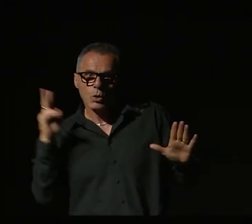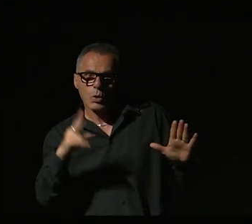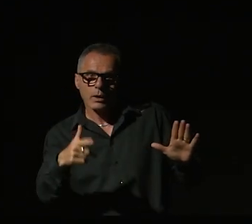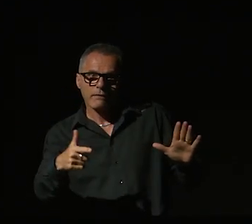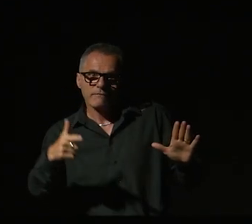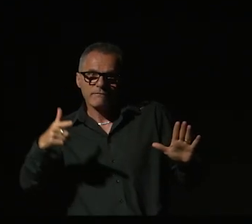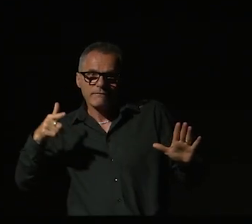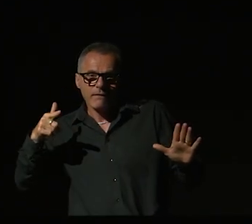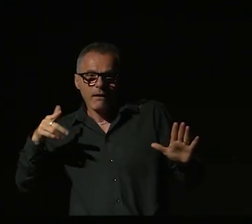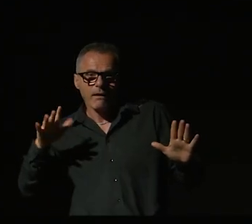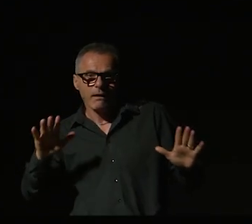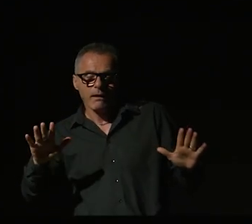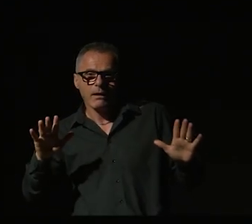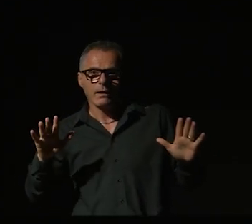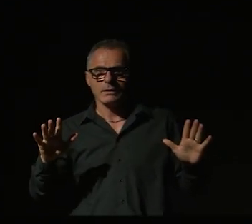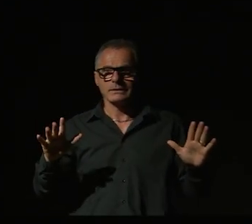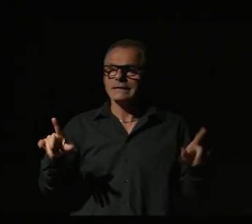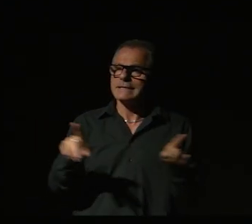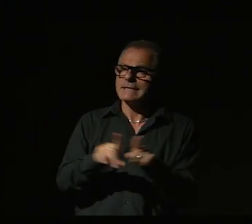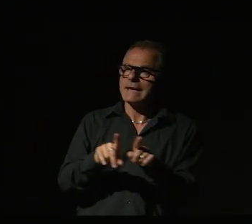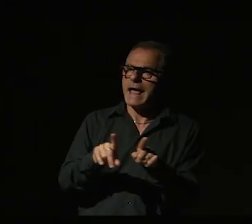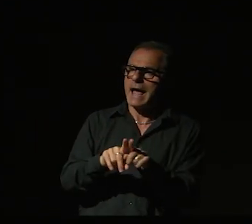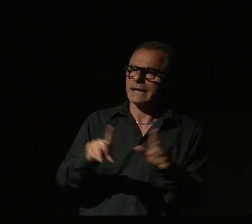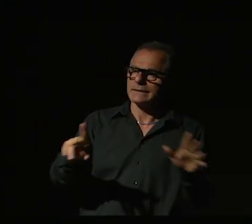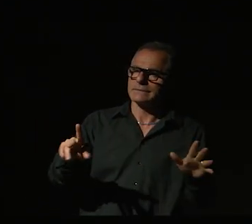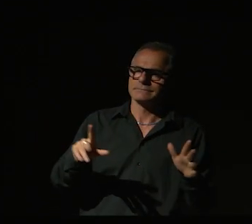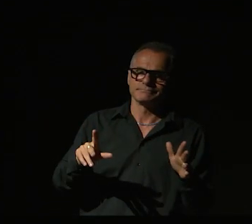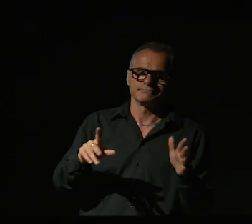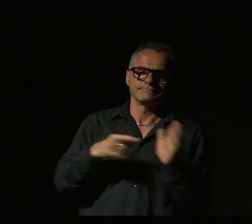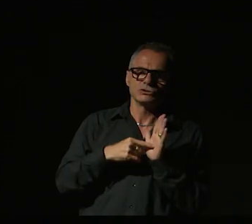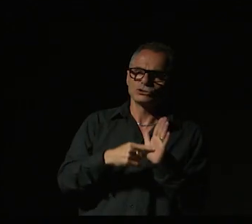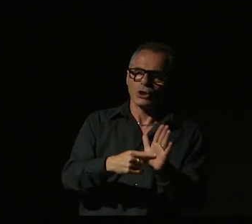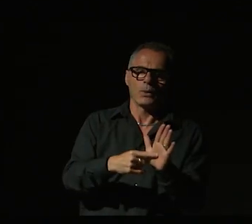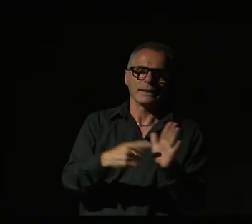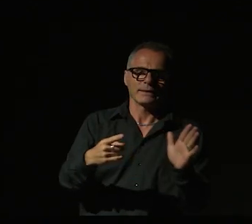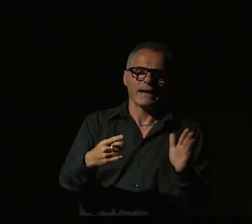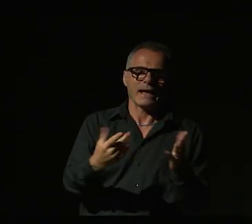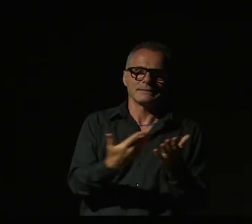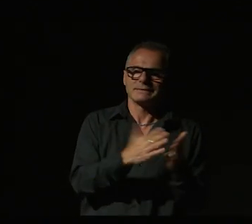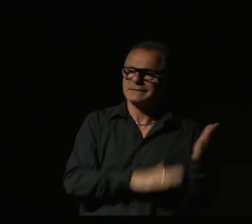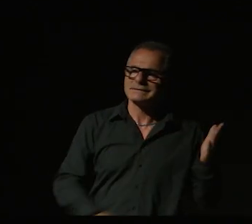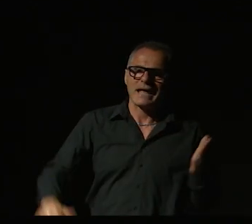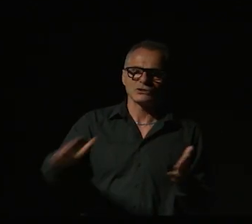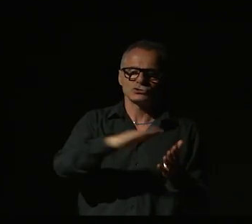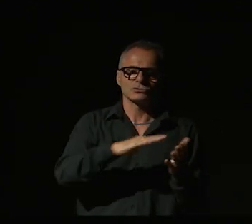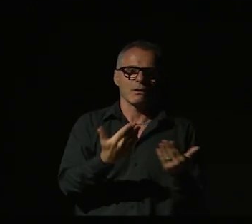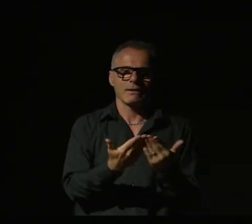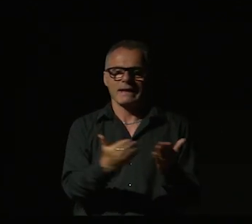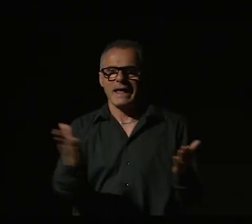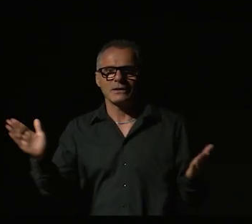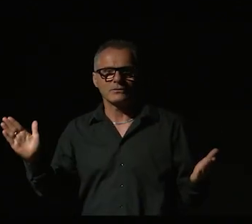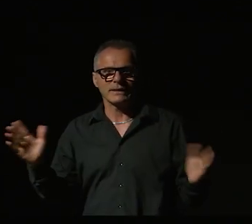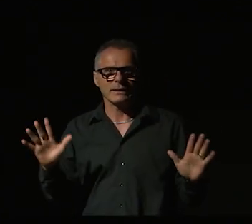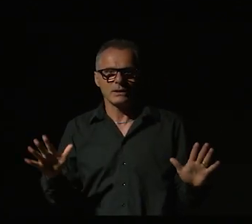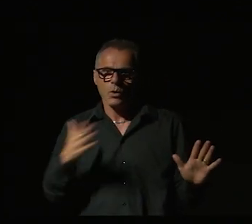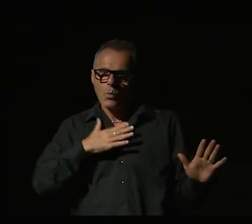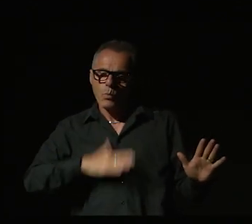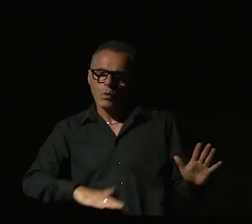as representatives of the frescoes that we cannot show in a National Gallery to stepping closer and zooming in into seeing how exactly were they done